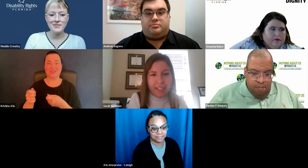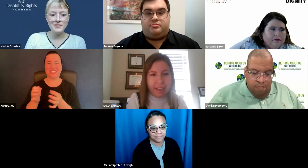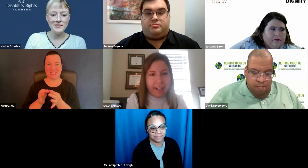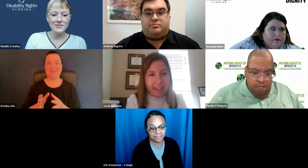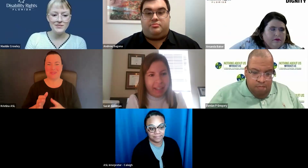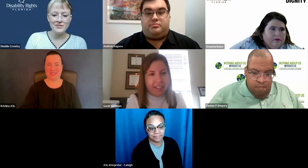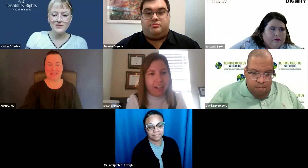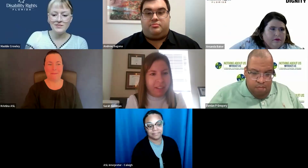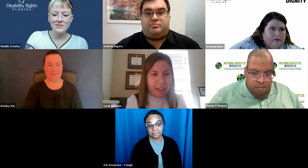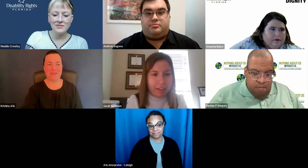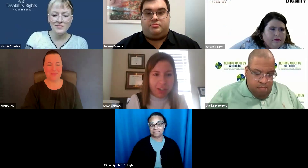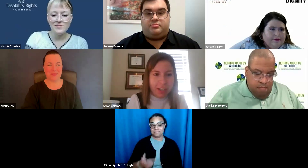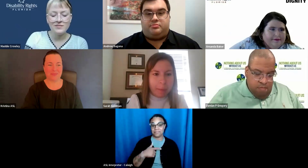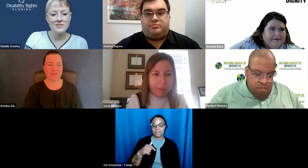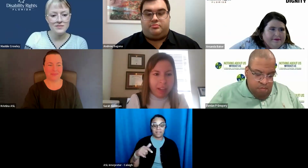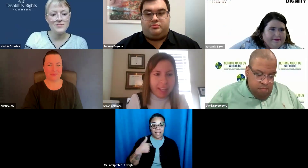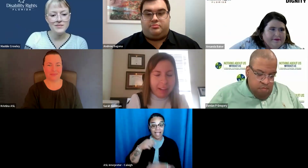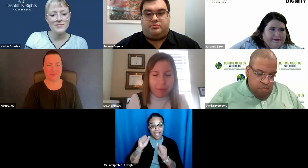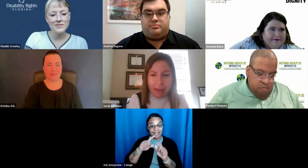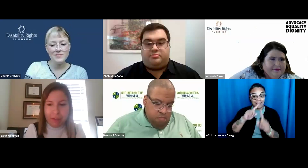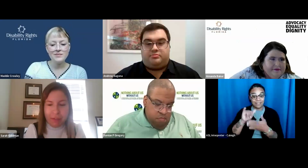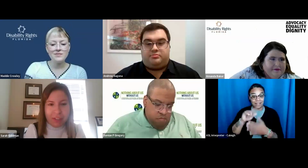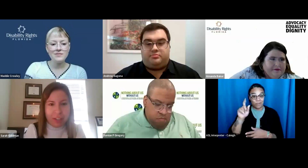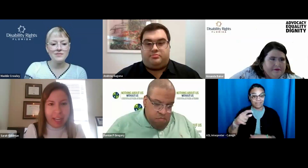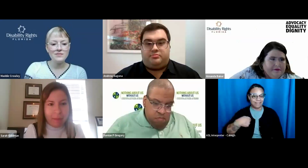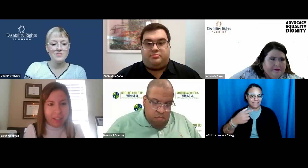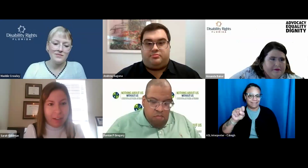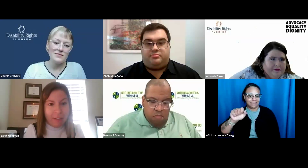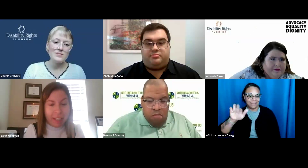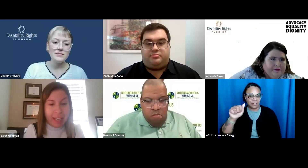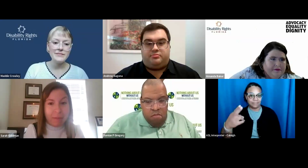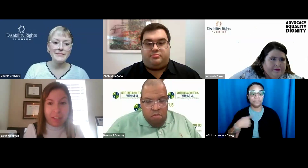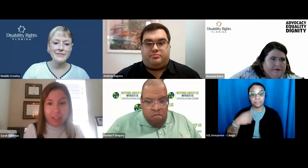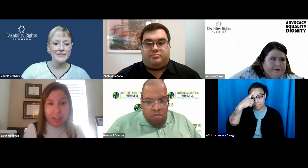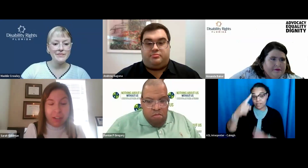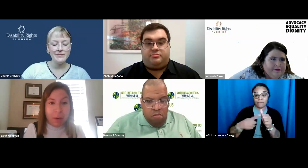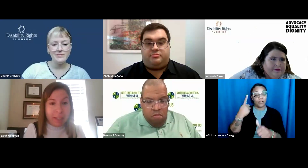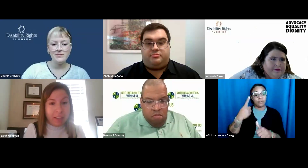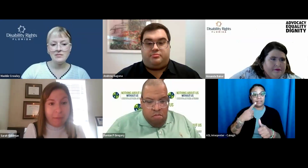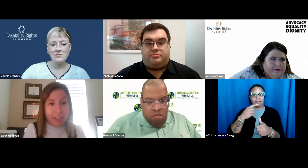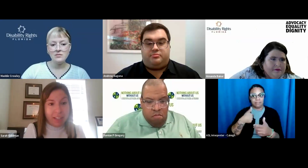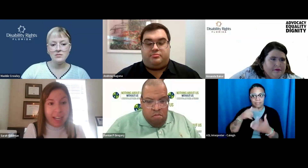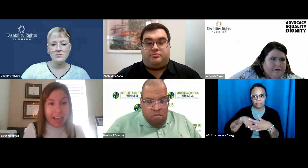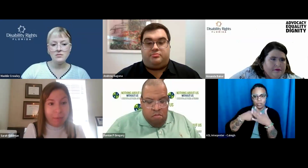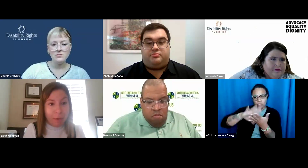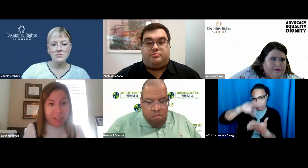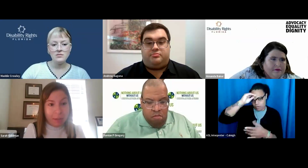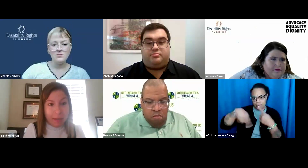This is Sarah. I can kick us off on that question. I think when I was first learning how to be a self-advocate, it was knowing the confidence that I had a voice